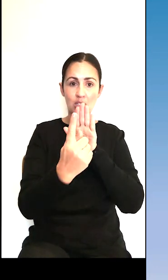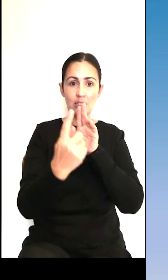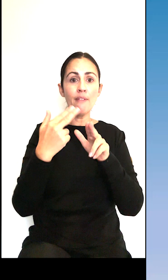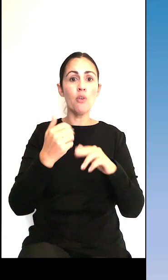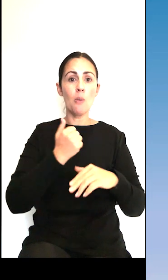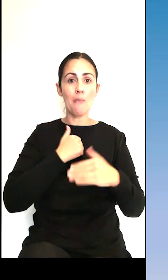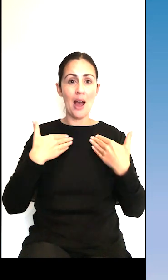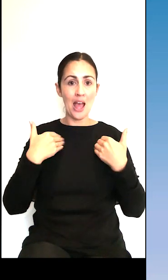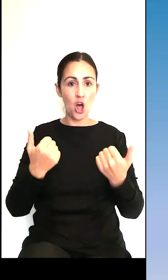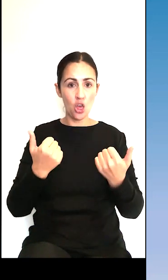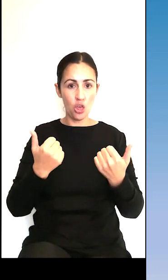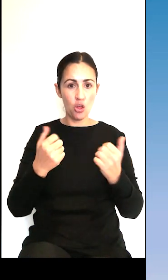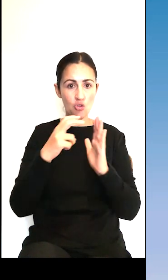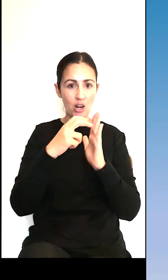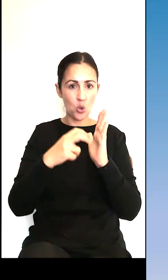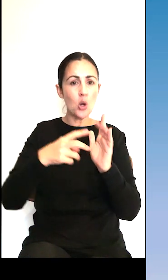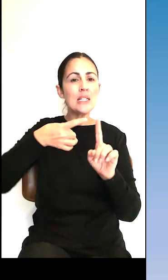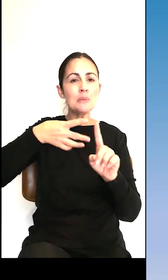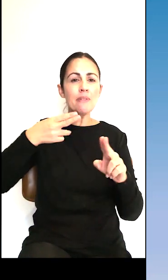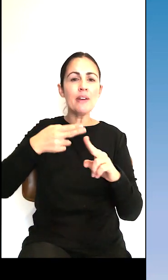I guess specific to My Health Record, so is a